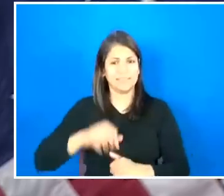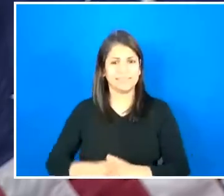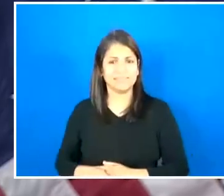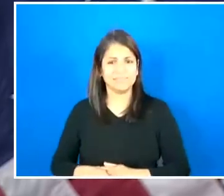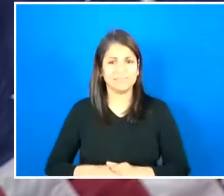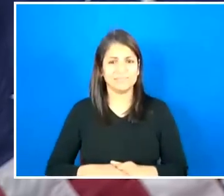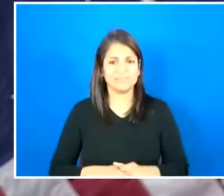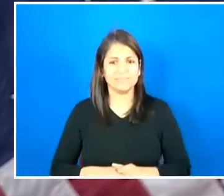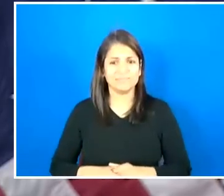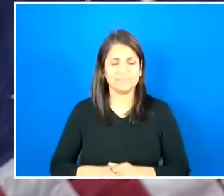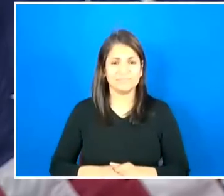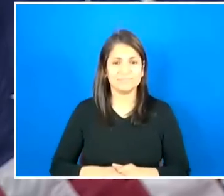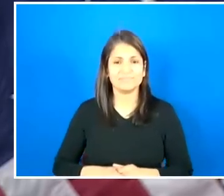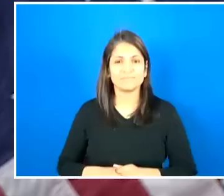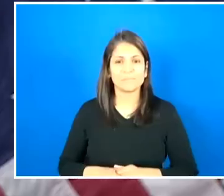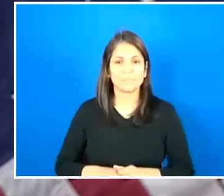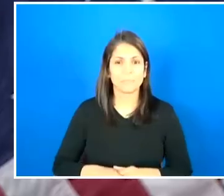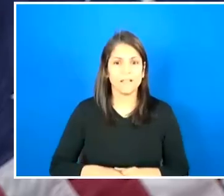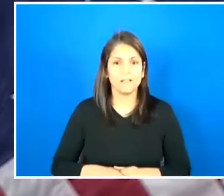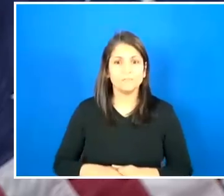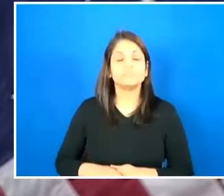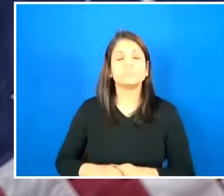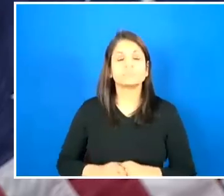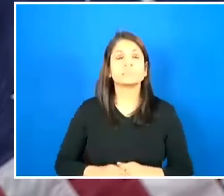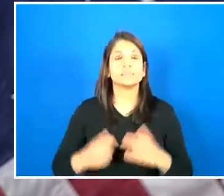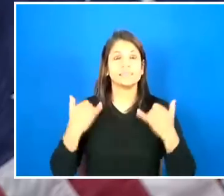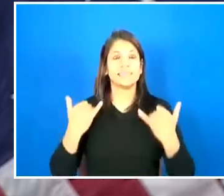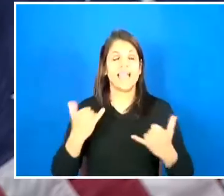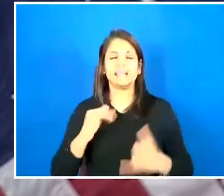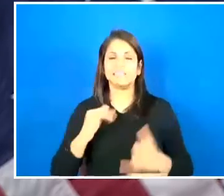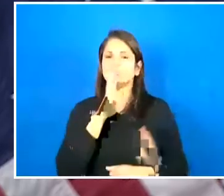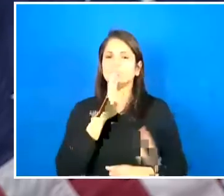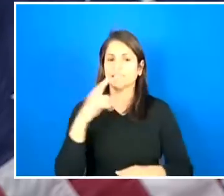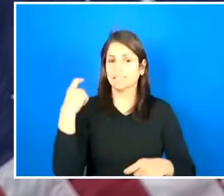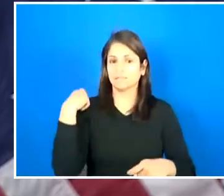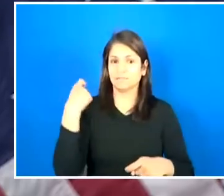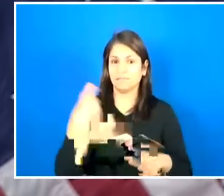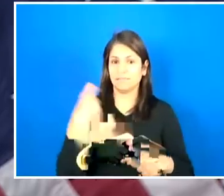THERE IS A BRIGHT FURETU AHEAD AND IT'S BECAUSE OF U.YO